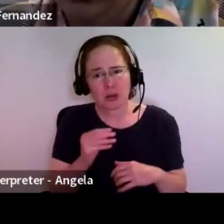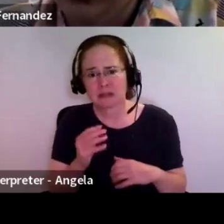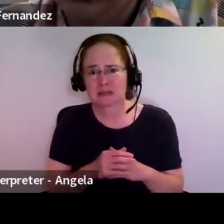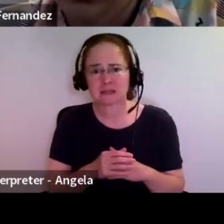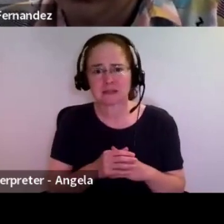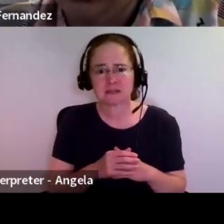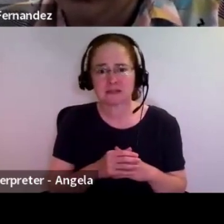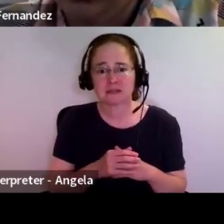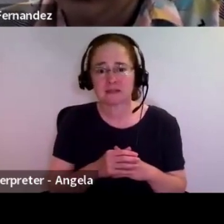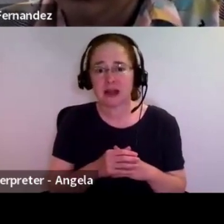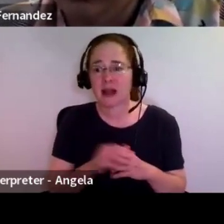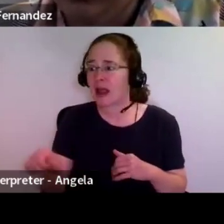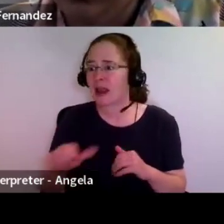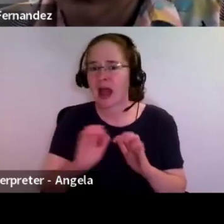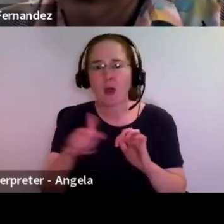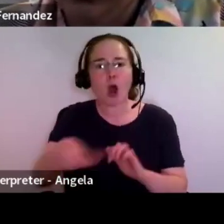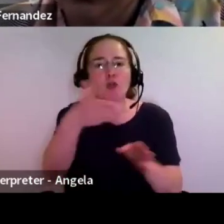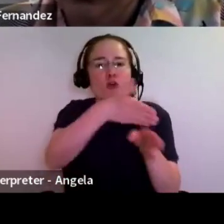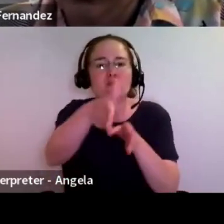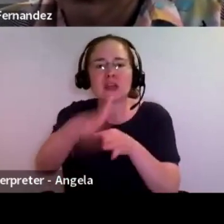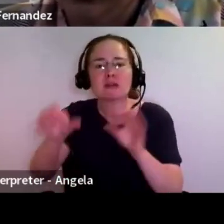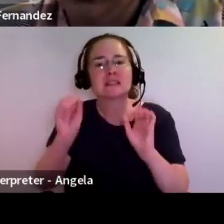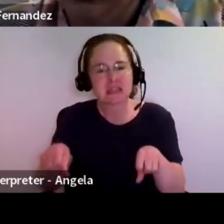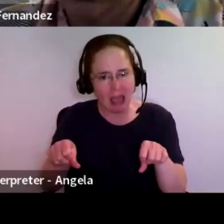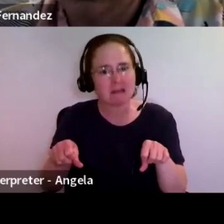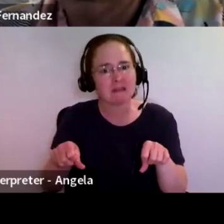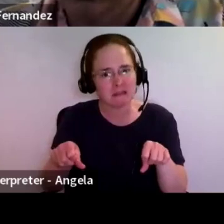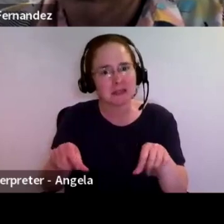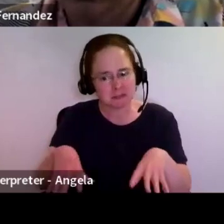fields can also take up the mantle and do work that's